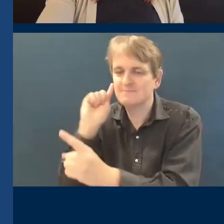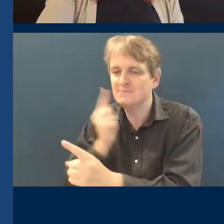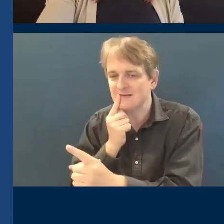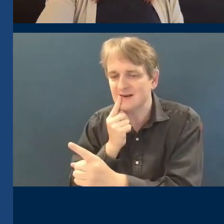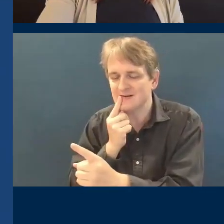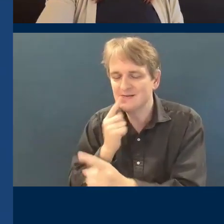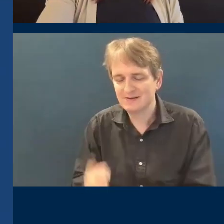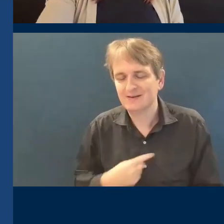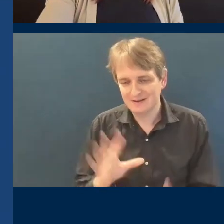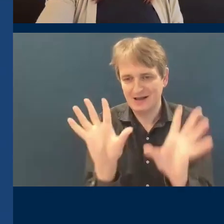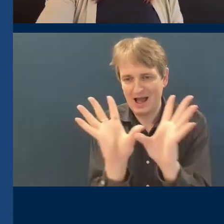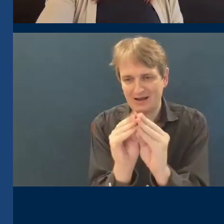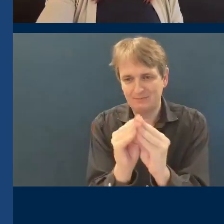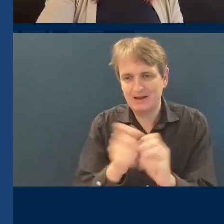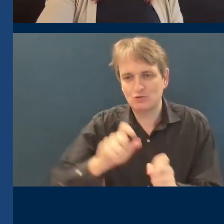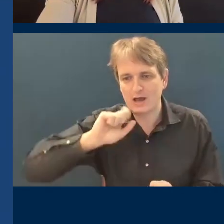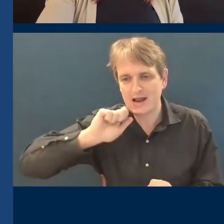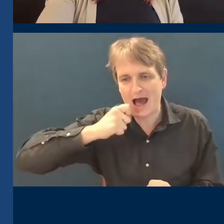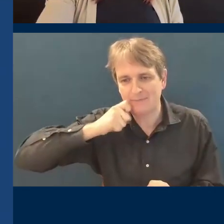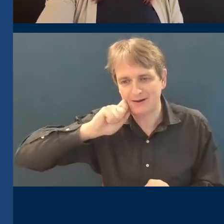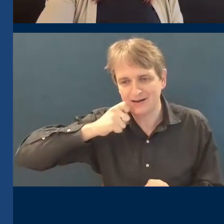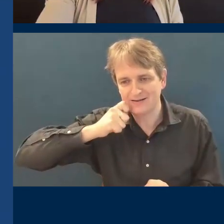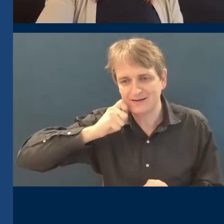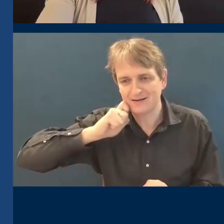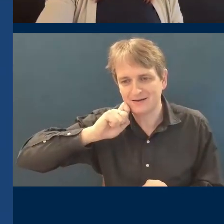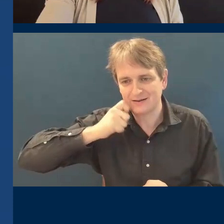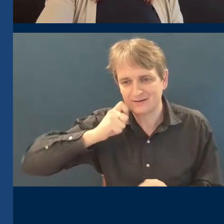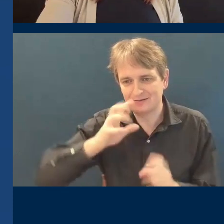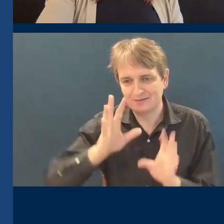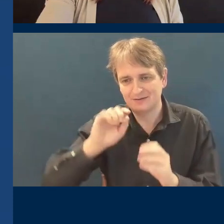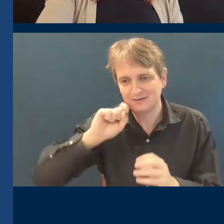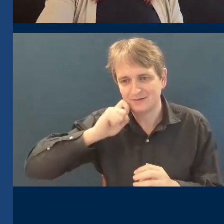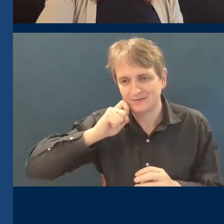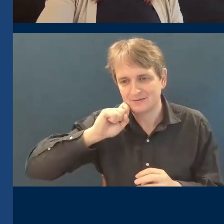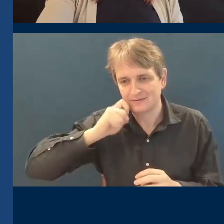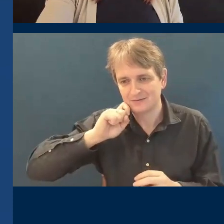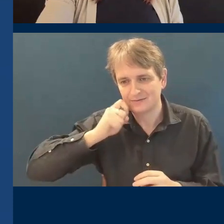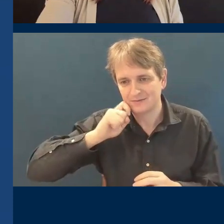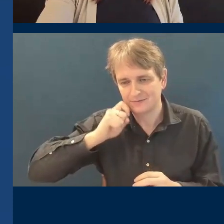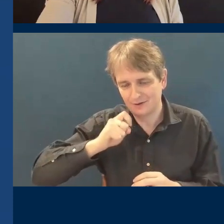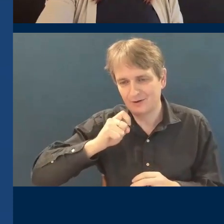The President at Gallaudet University is deaf, and I was having a conference with Apple.